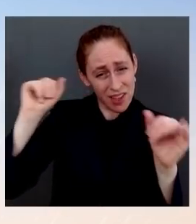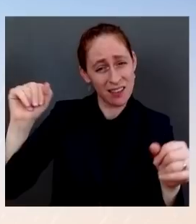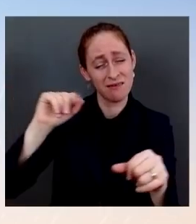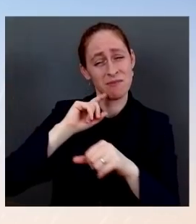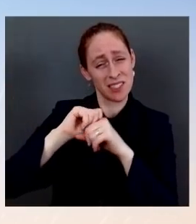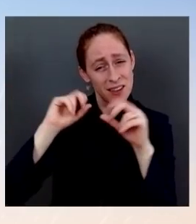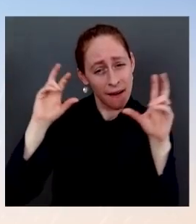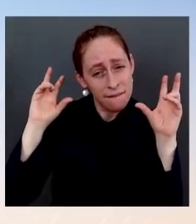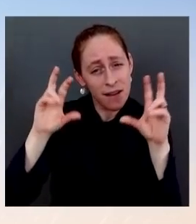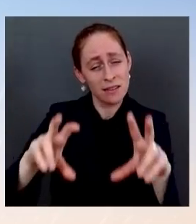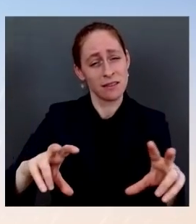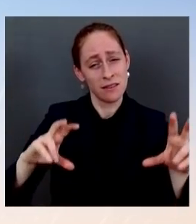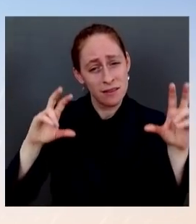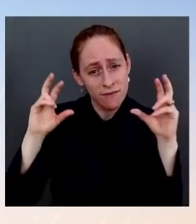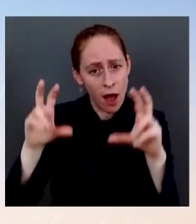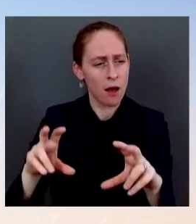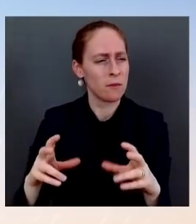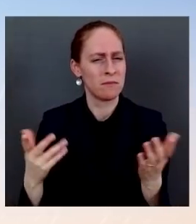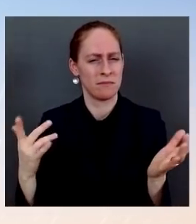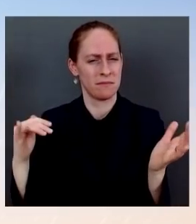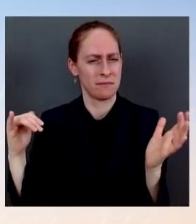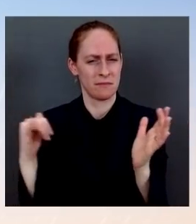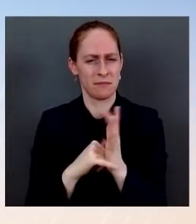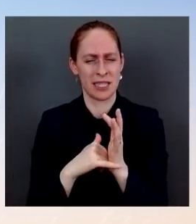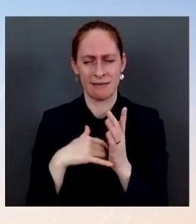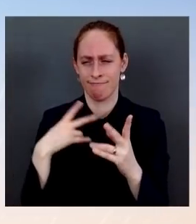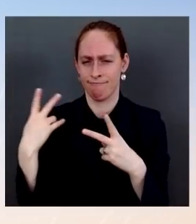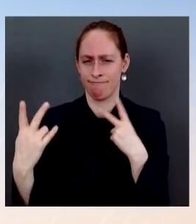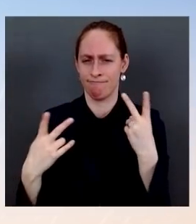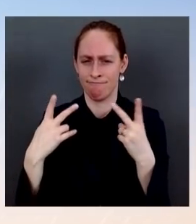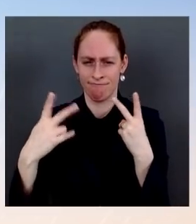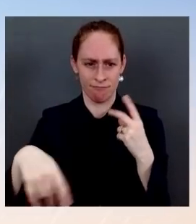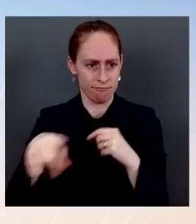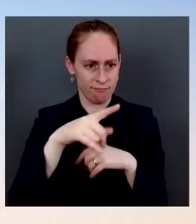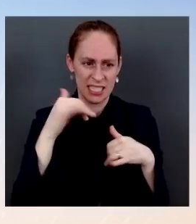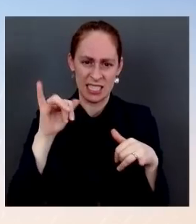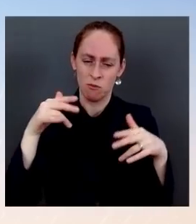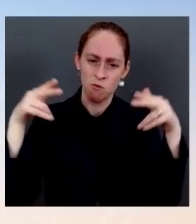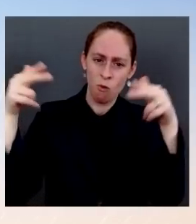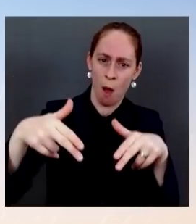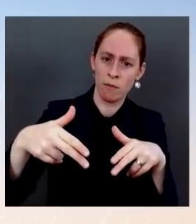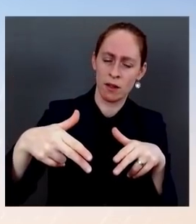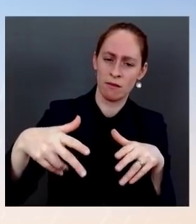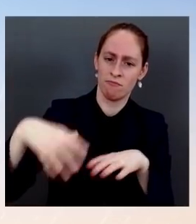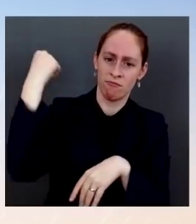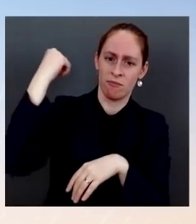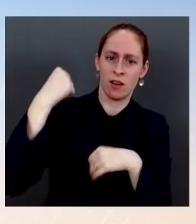or what else is the President going to do to keep people safe? Ms. Psaki: Well, this is a priority for the President.